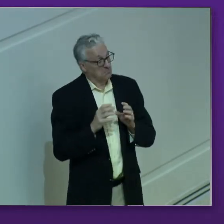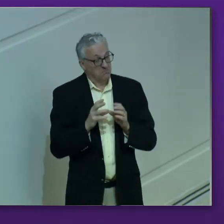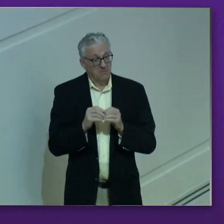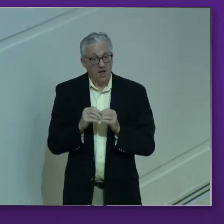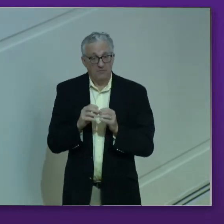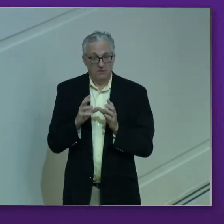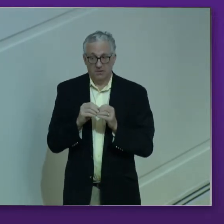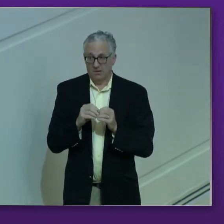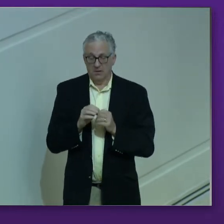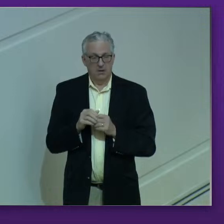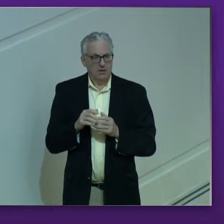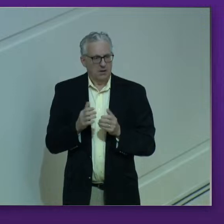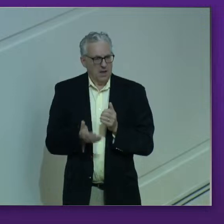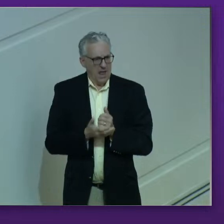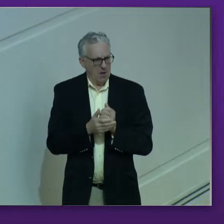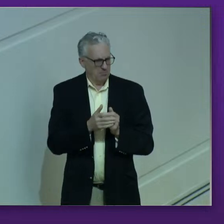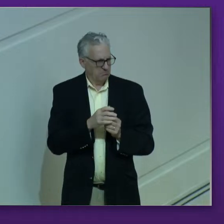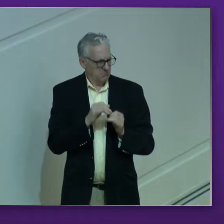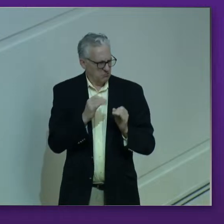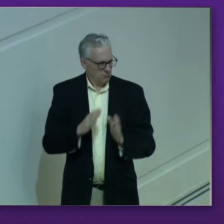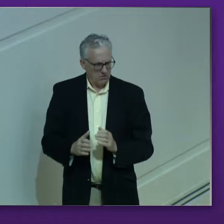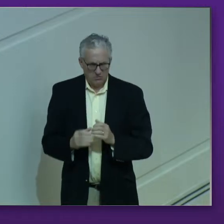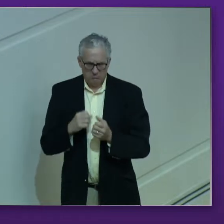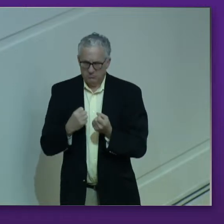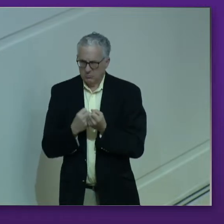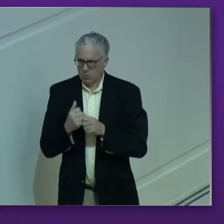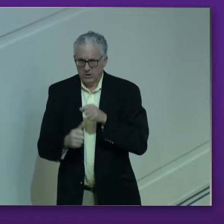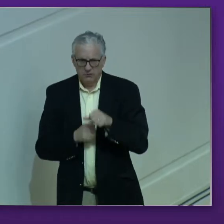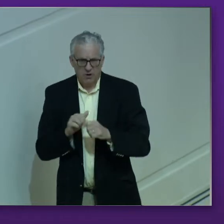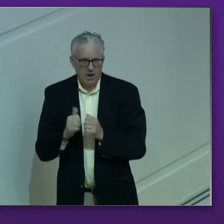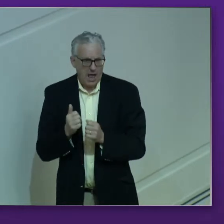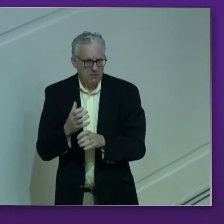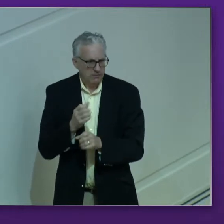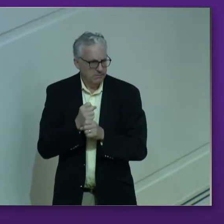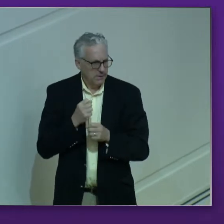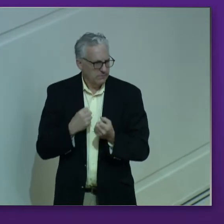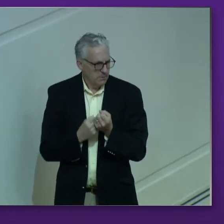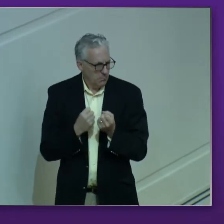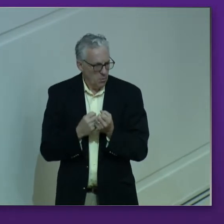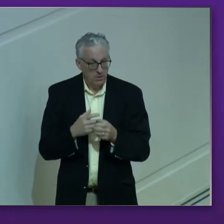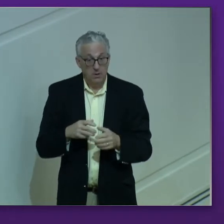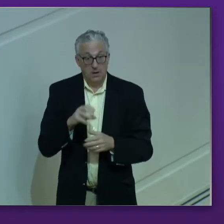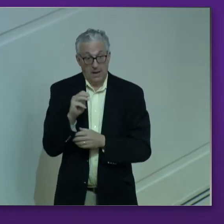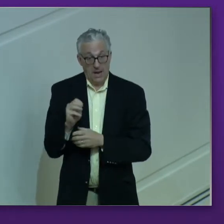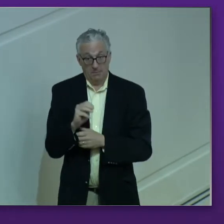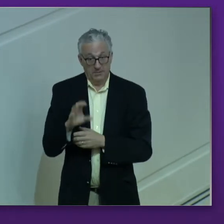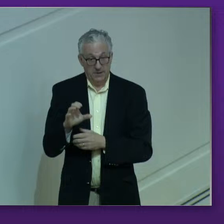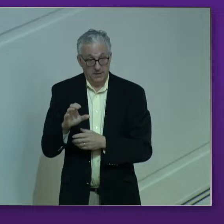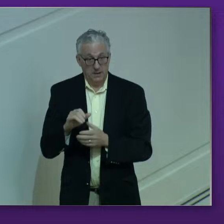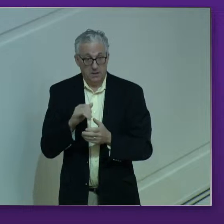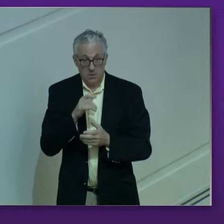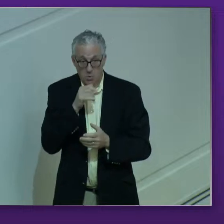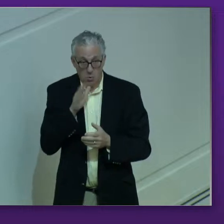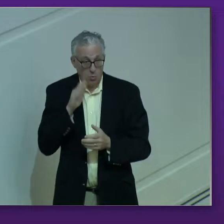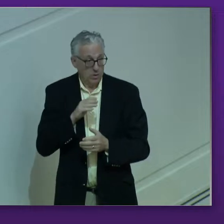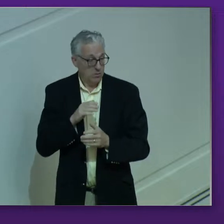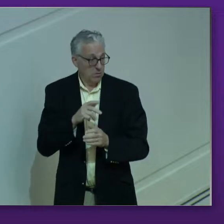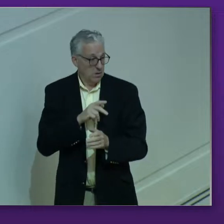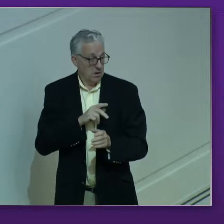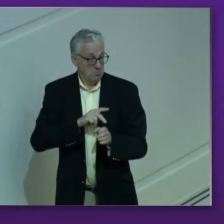THAT THAT DRIVES OUR FACULTY AND STAFF. BELONG TO A COMMUNITY FOR ALL WORK MAKES OUR ORGANIZATION